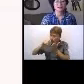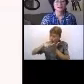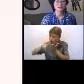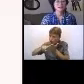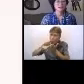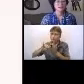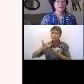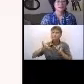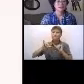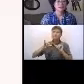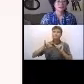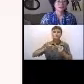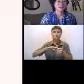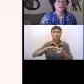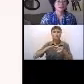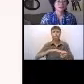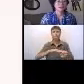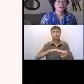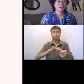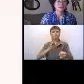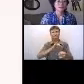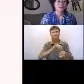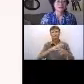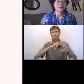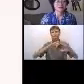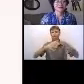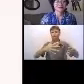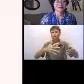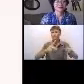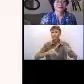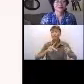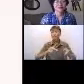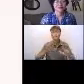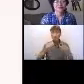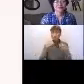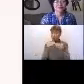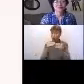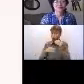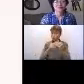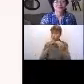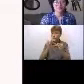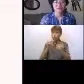that? because there's a nuance to every, to all of these definitions.